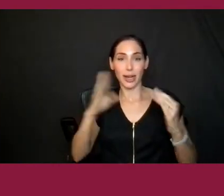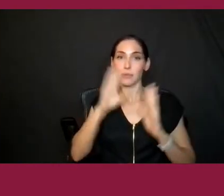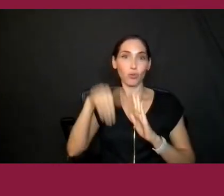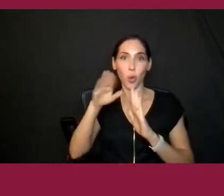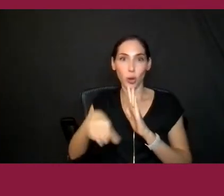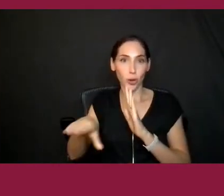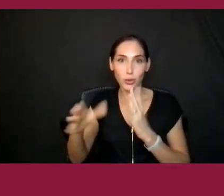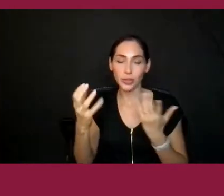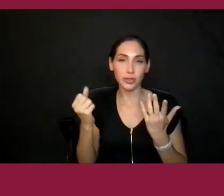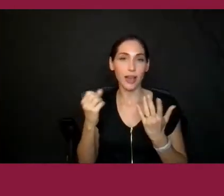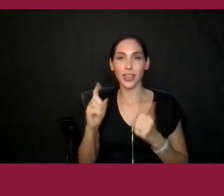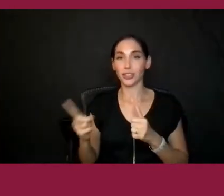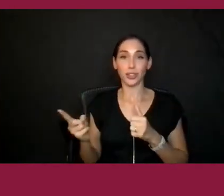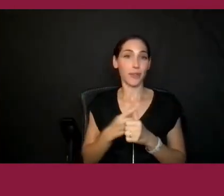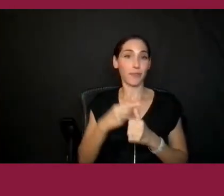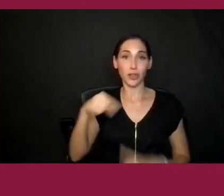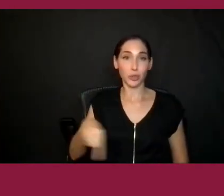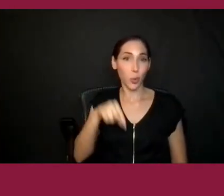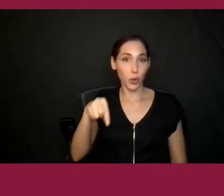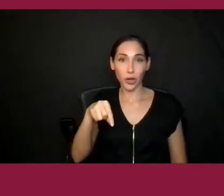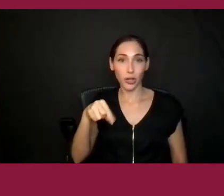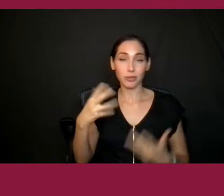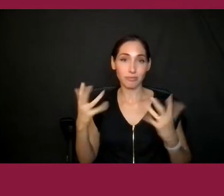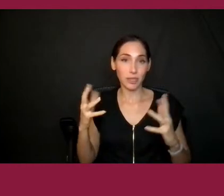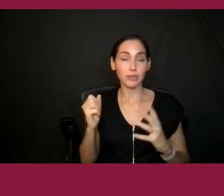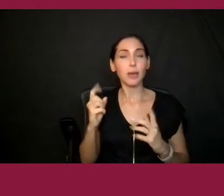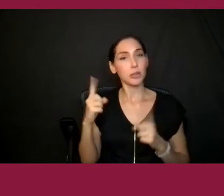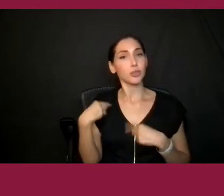just the first quarter. But so far, it's looking like the